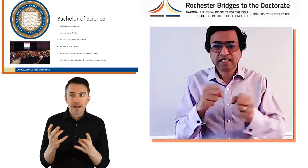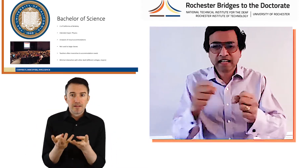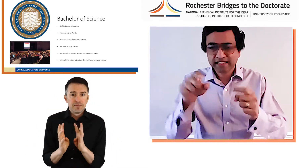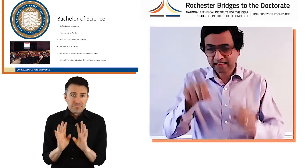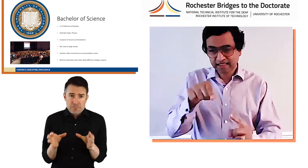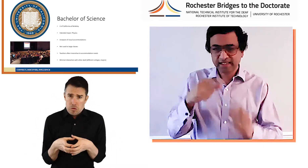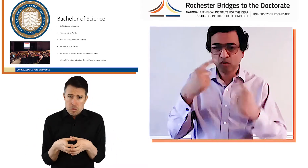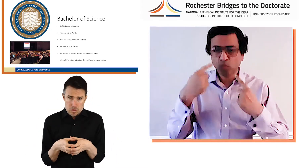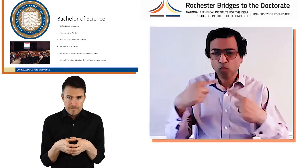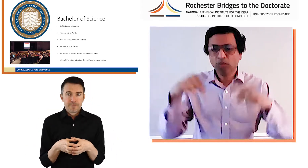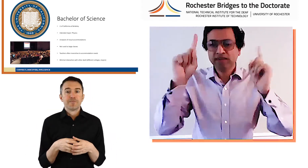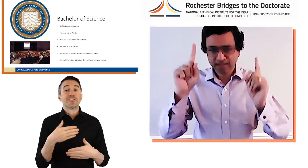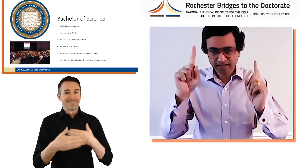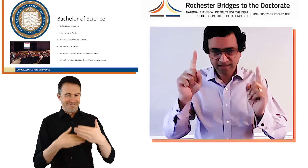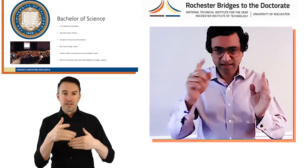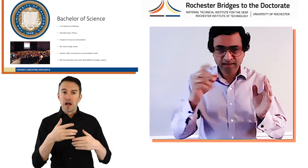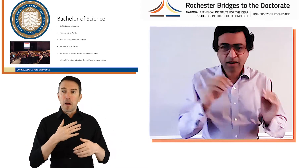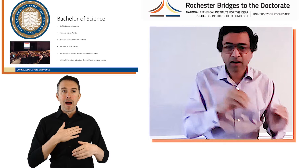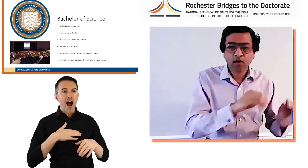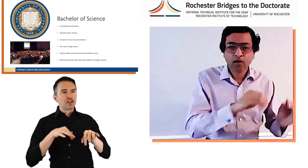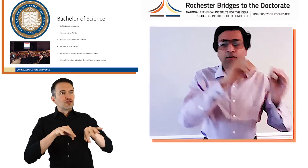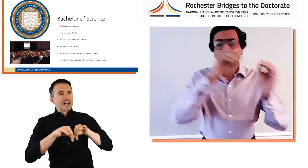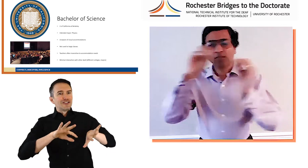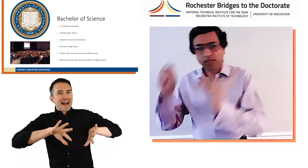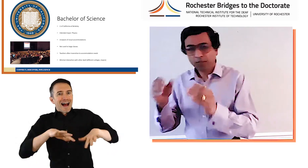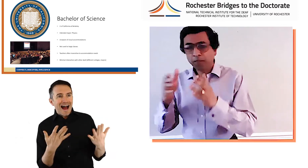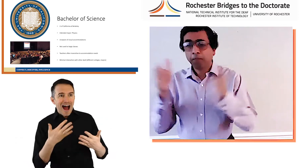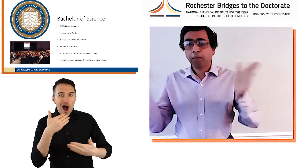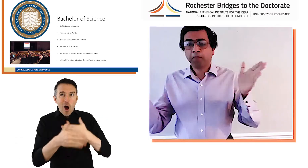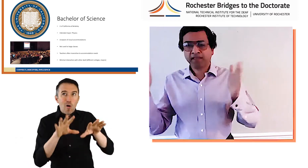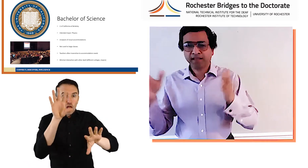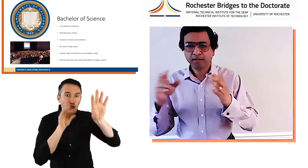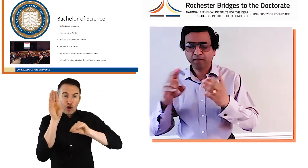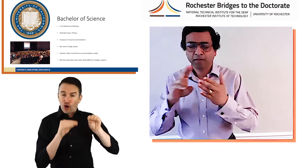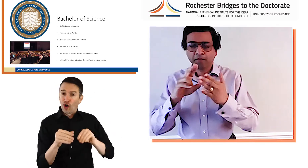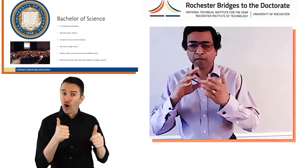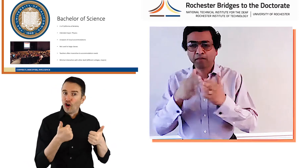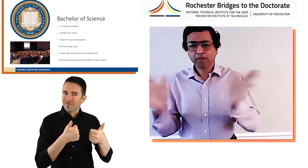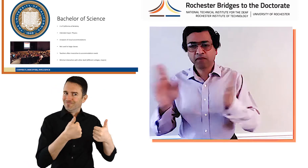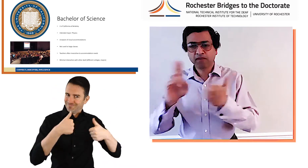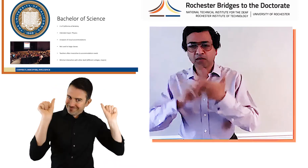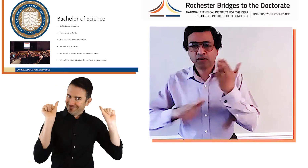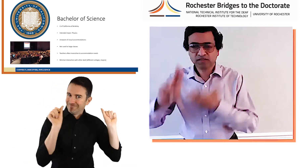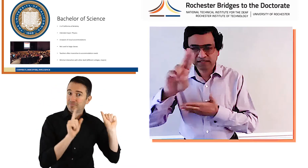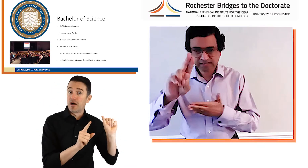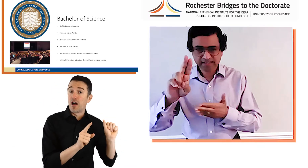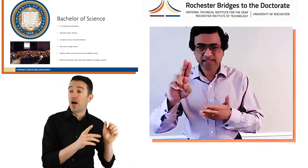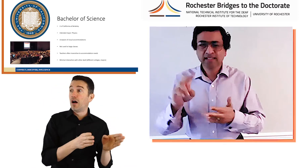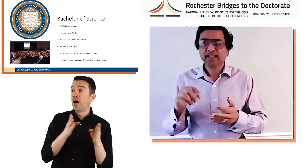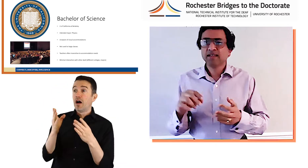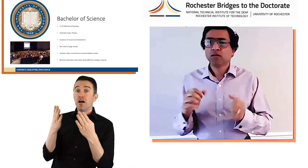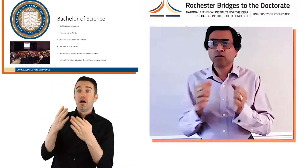So, I developed specific strategies that worked for me in that small classroom, and then when I went to UC Berkeley,